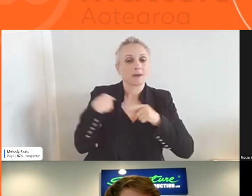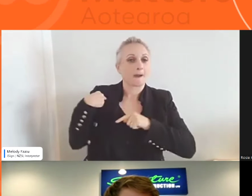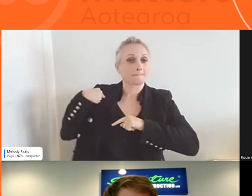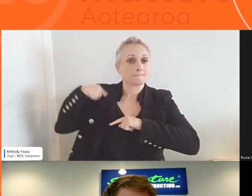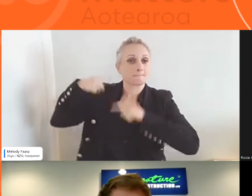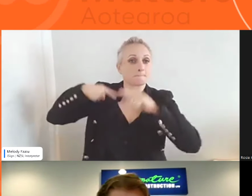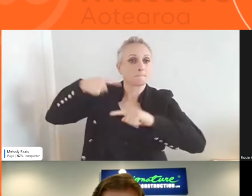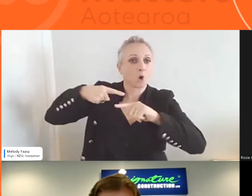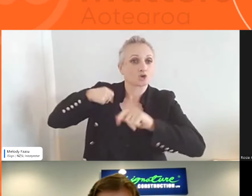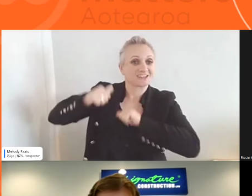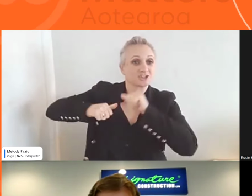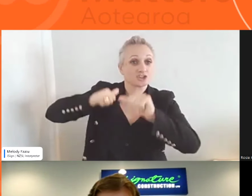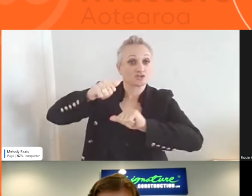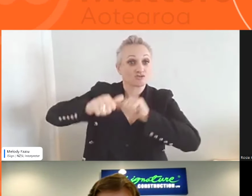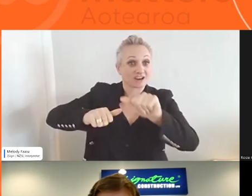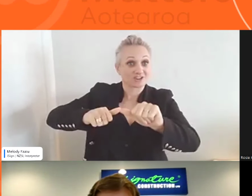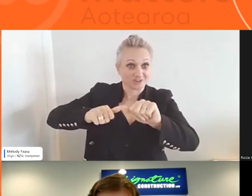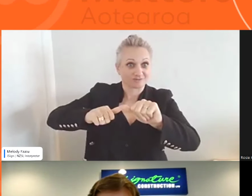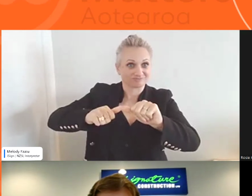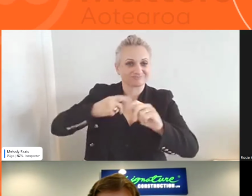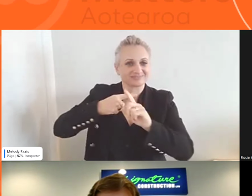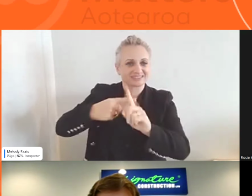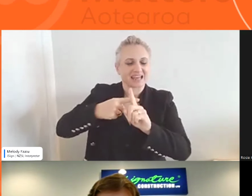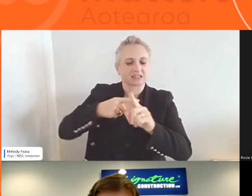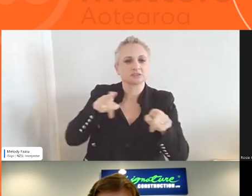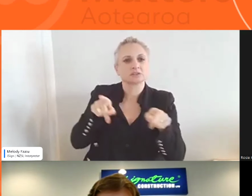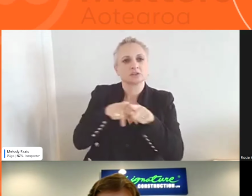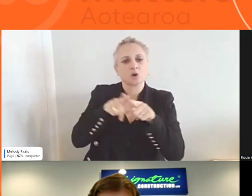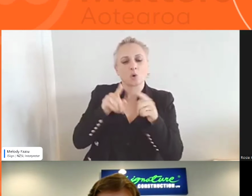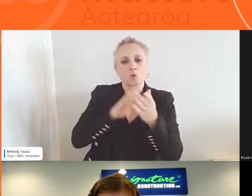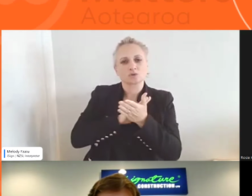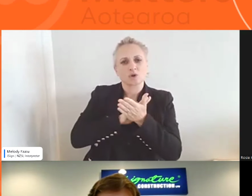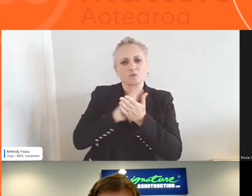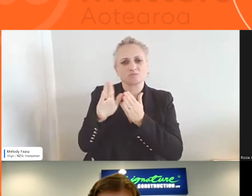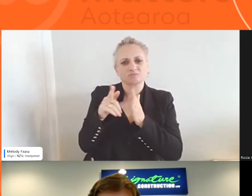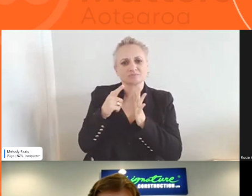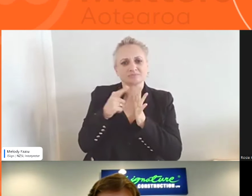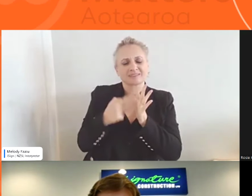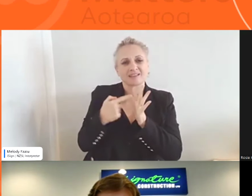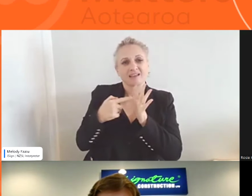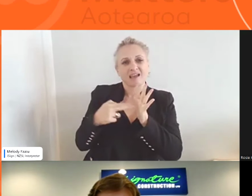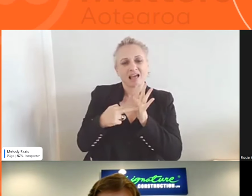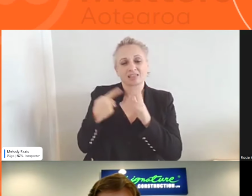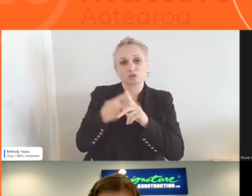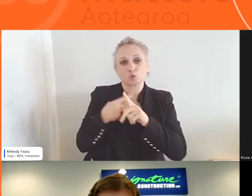up on that last point Helen made around visitability. And visitability